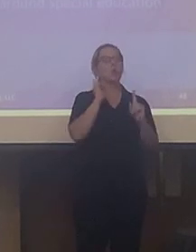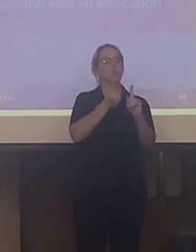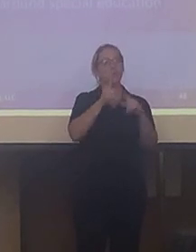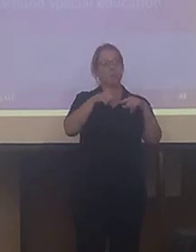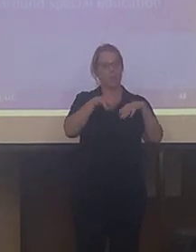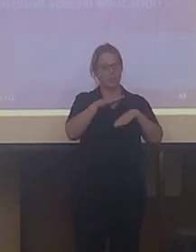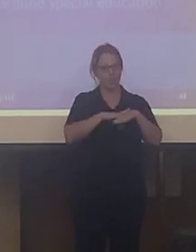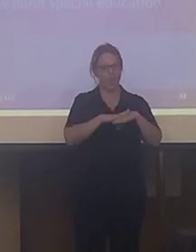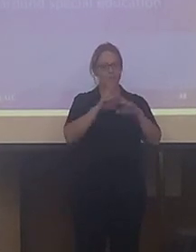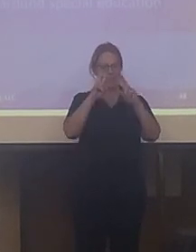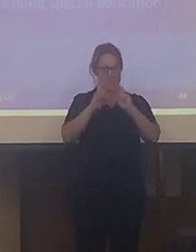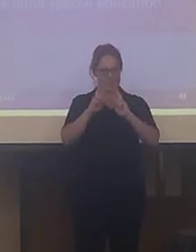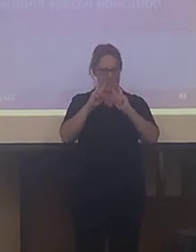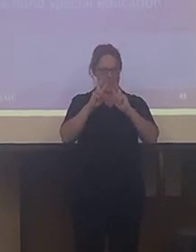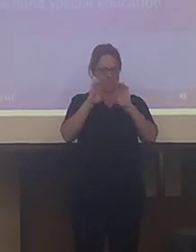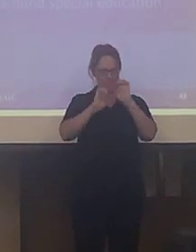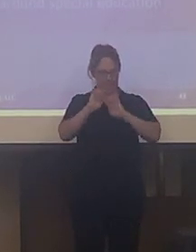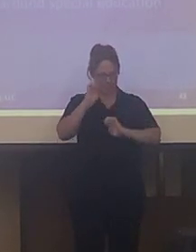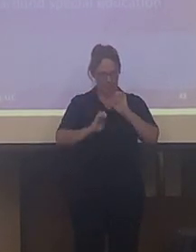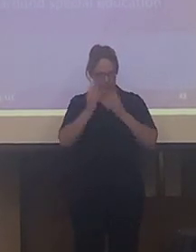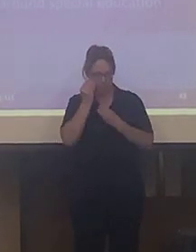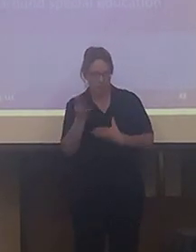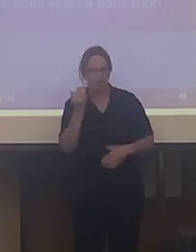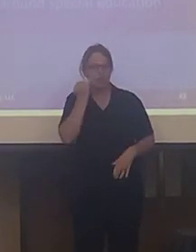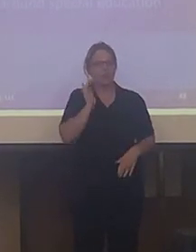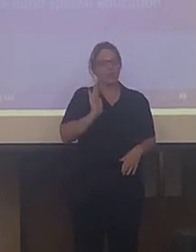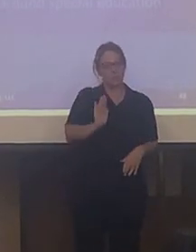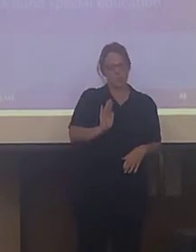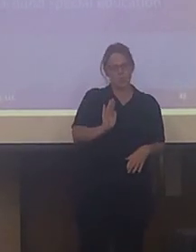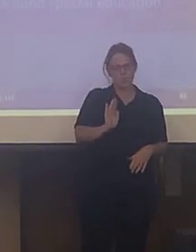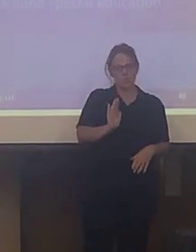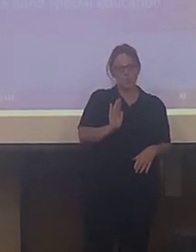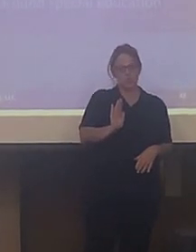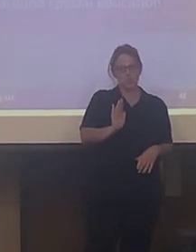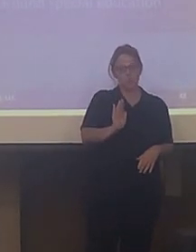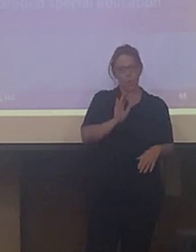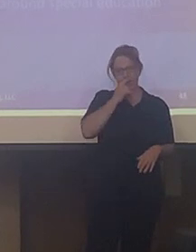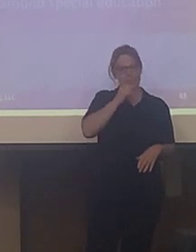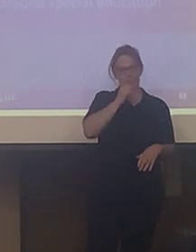the assessment information right so say your kiddo is a design language but what you